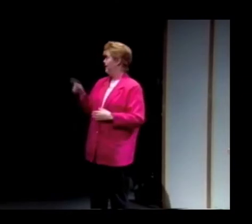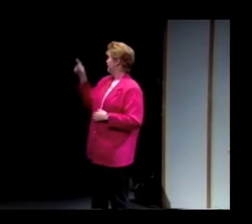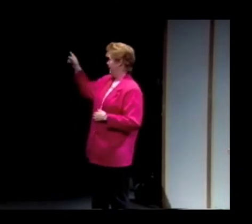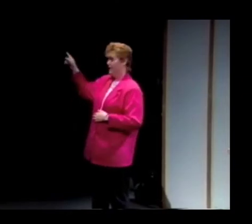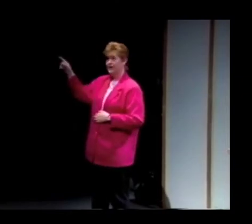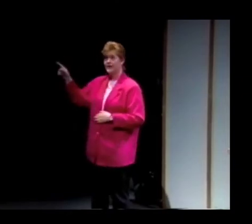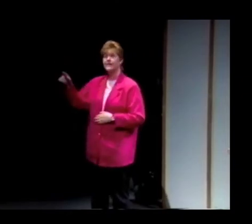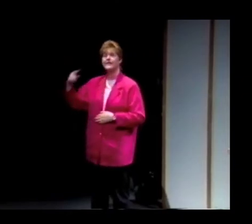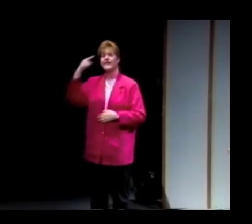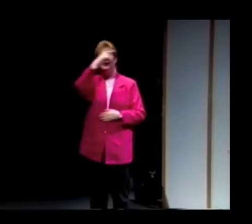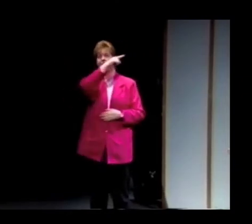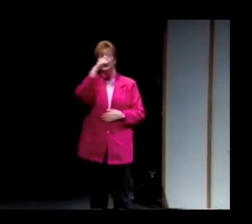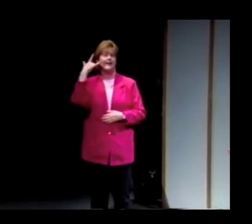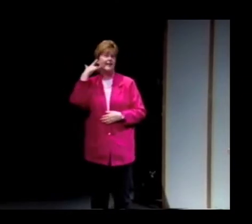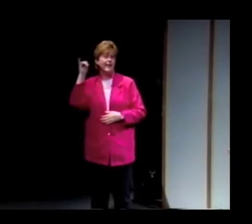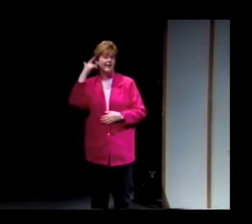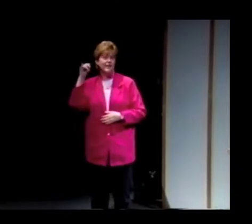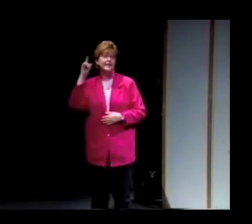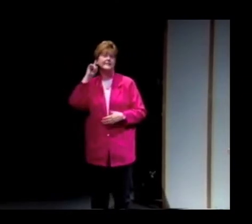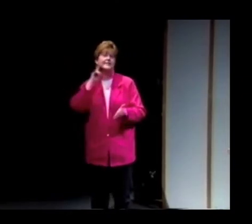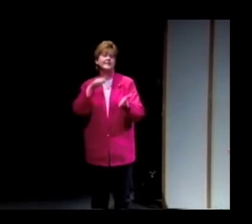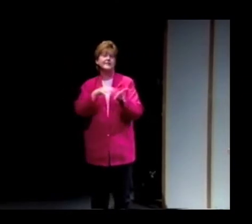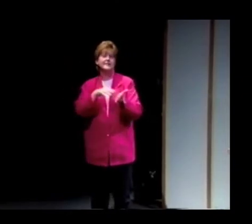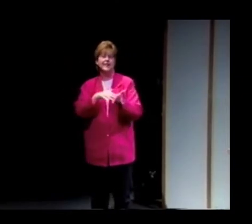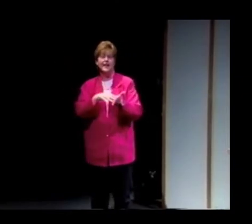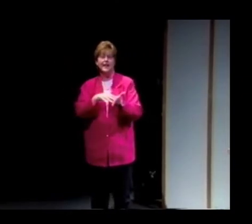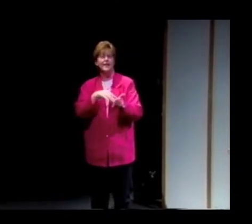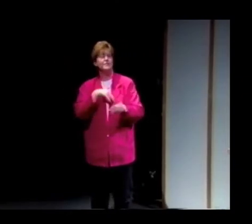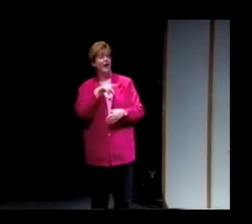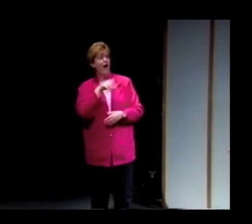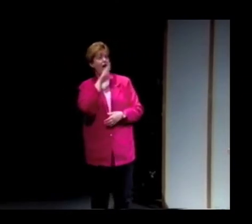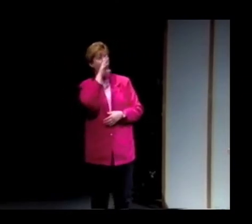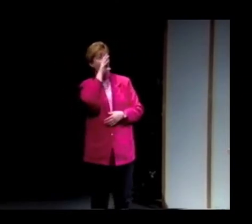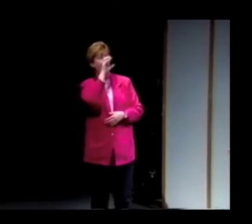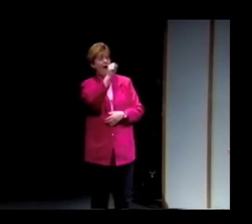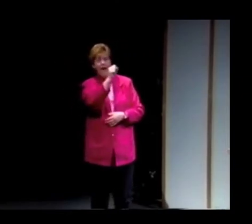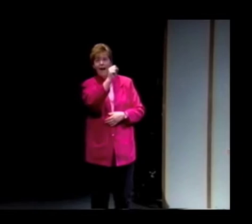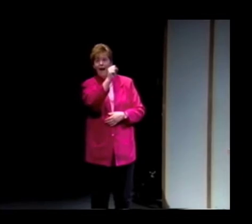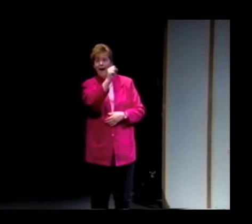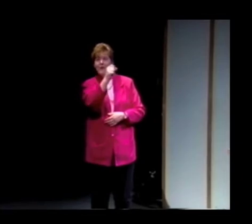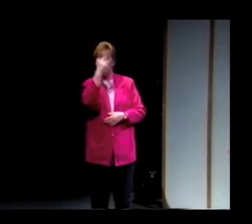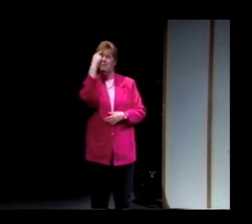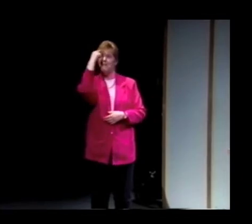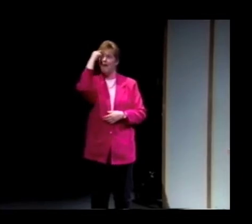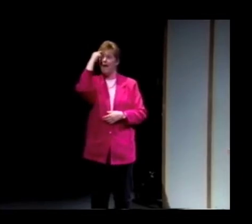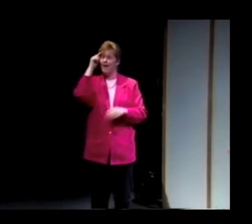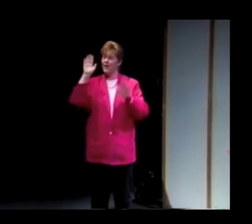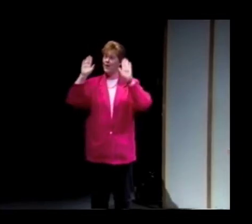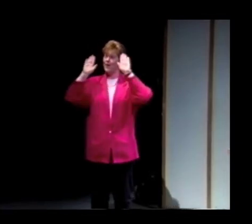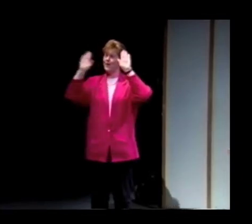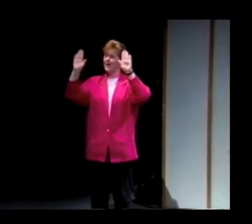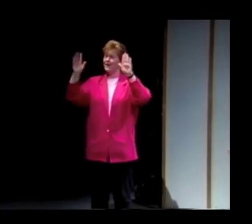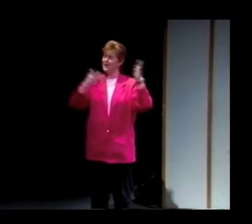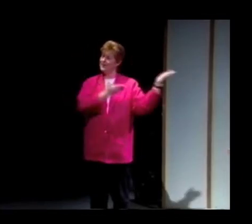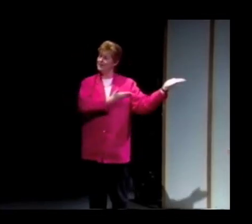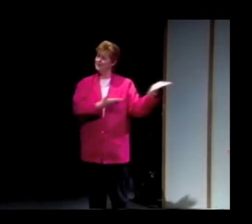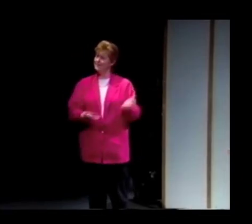I KNOW THIS PERSON, AND I KNOW HIS PRESENTATION. I SAW HIS PRESENTATION THAT HE'S GONNA BE GIVING TODAY IN CALIFORNIA, AND I THOUGHT IT WAS